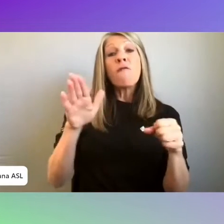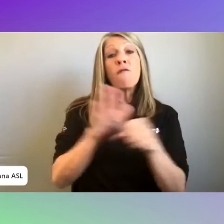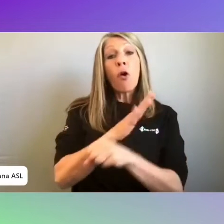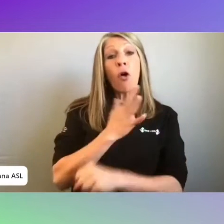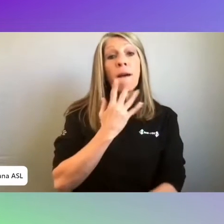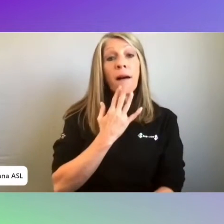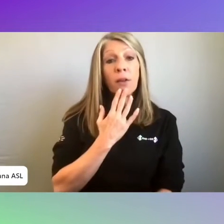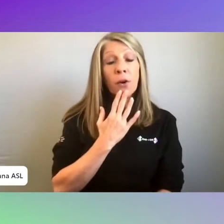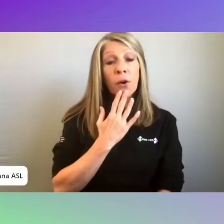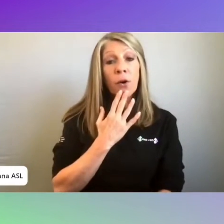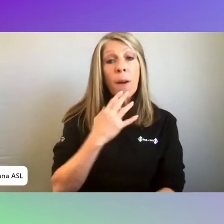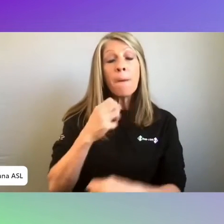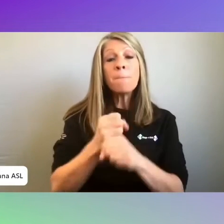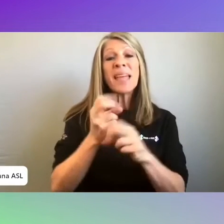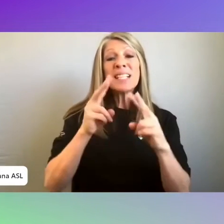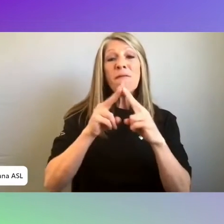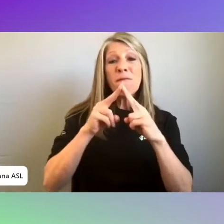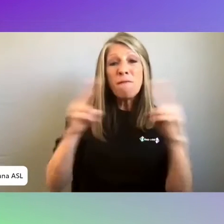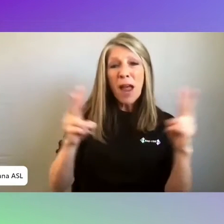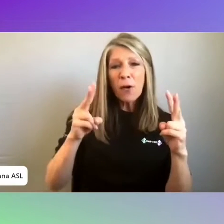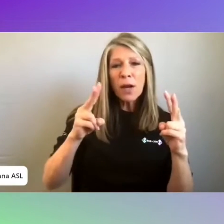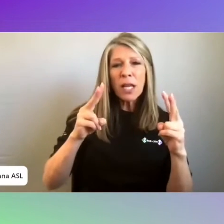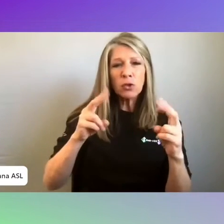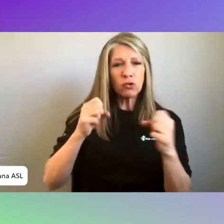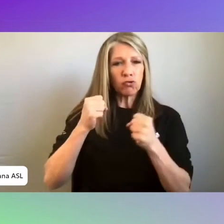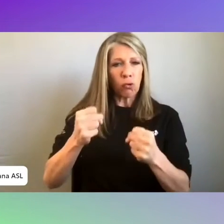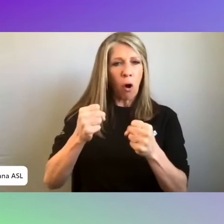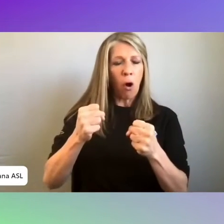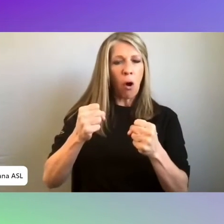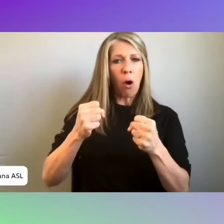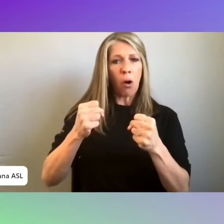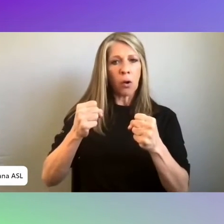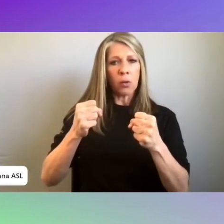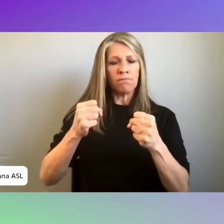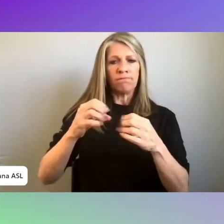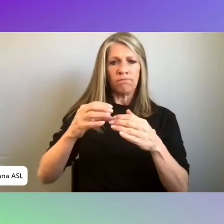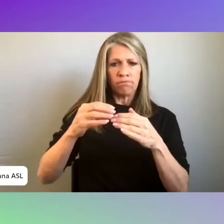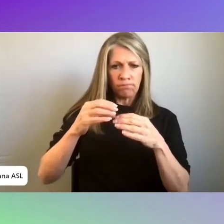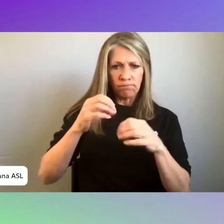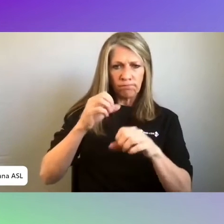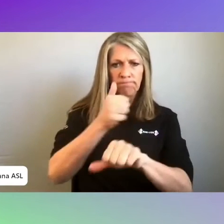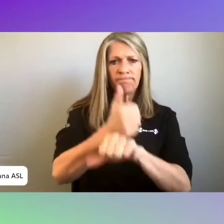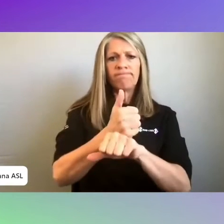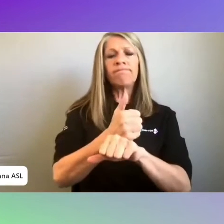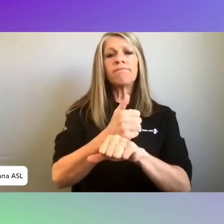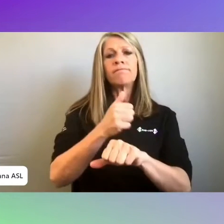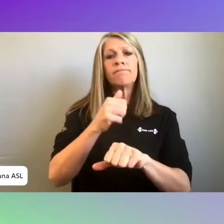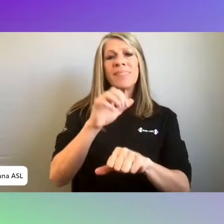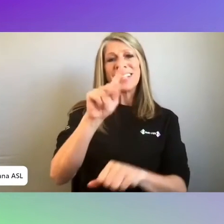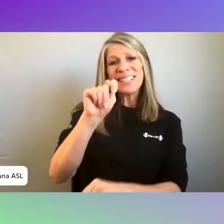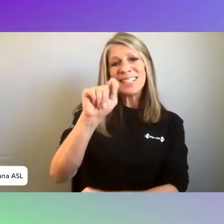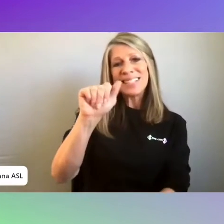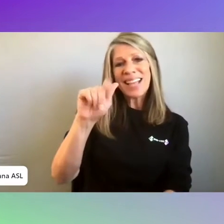results in a very refined high contrast line, and in fact you can have full color if you want. It makes very bold and